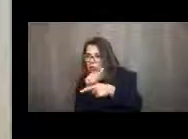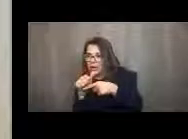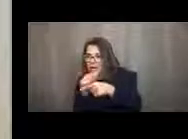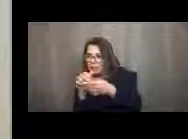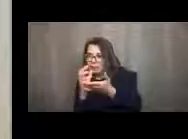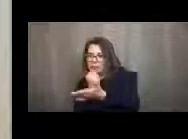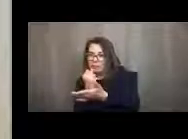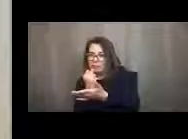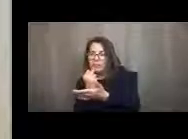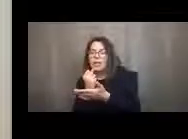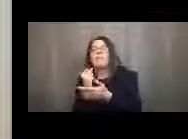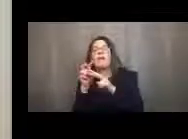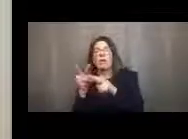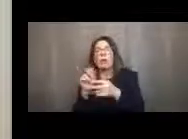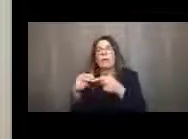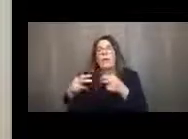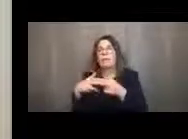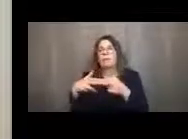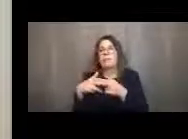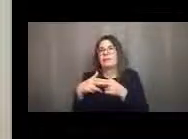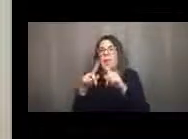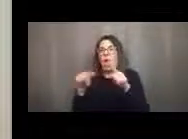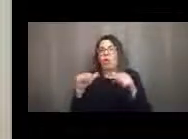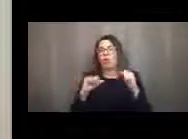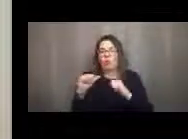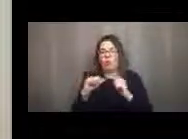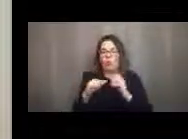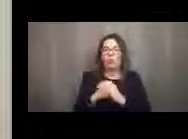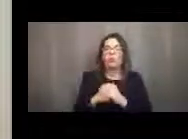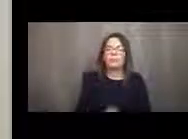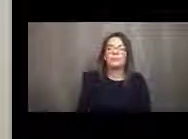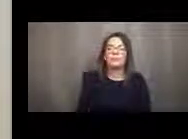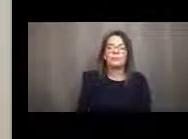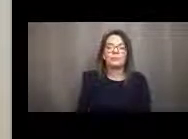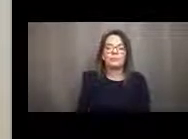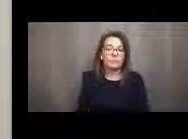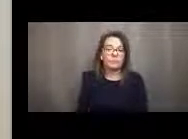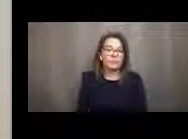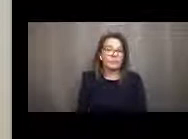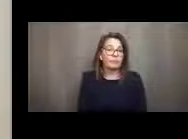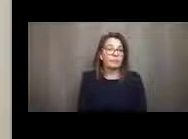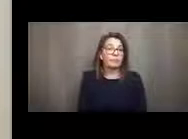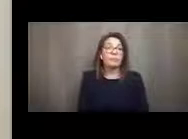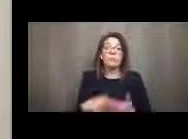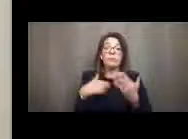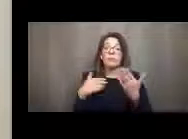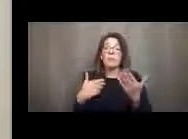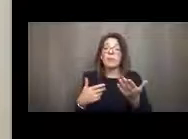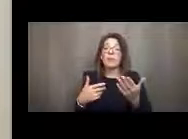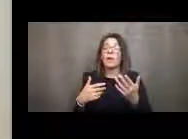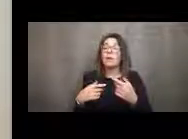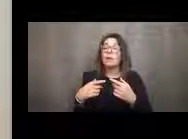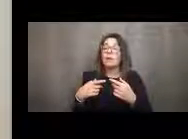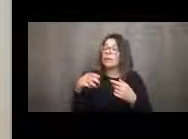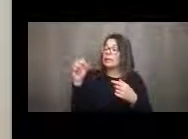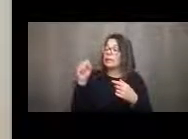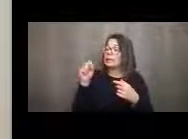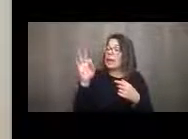by viewing that slide deck. So, who must be .. . Who must disclose Significant Financial Interests?